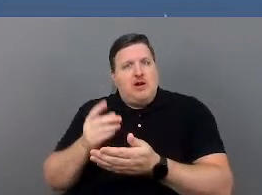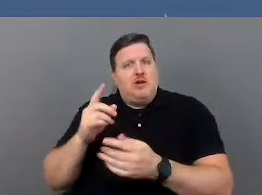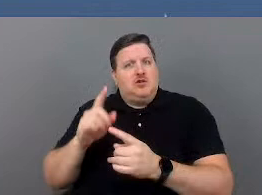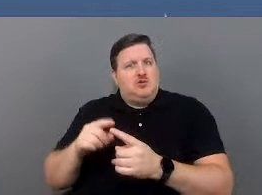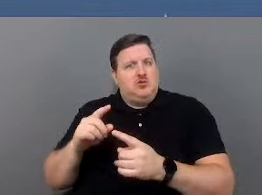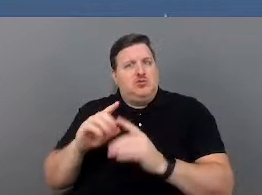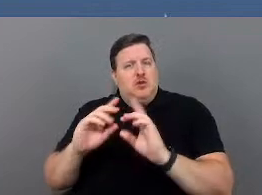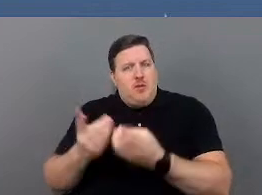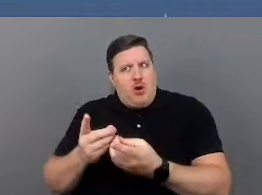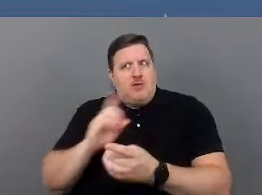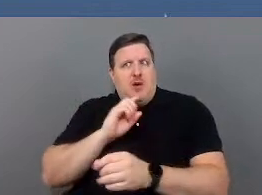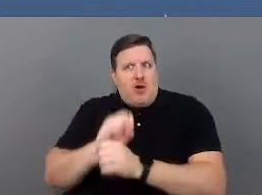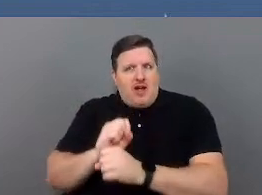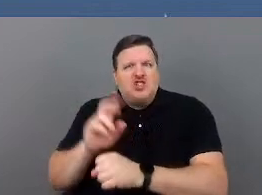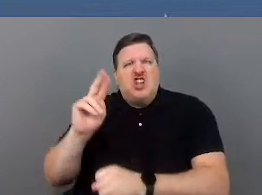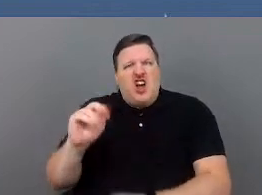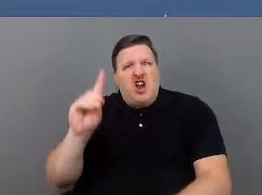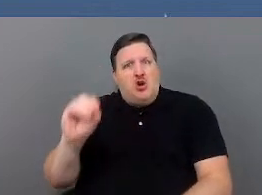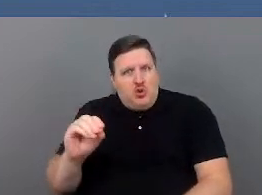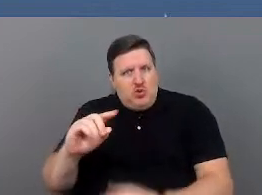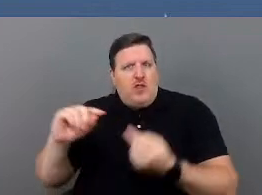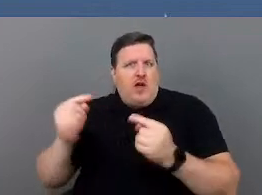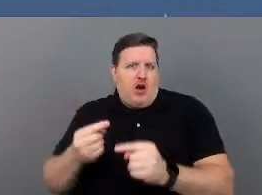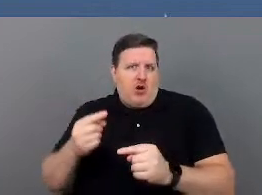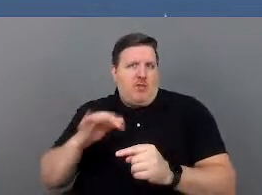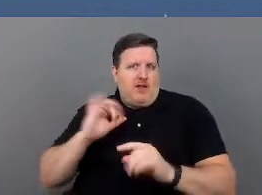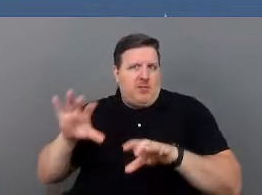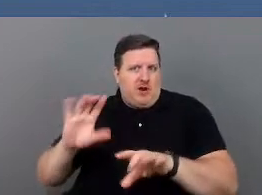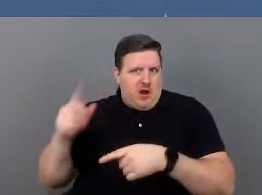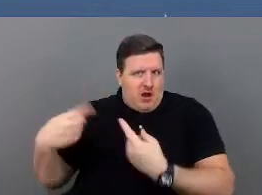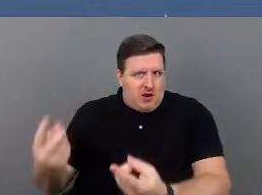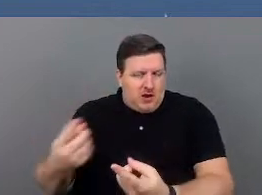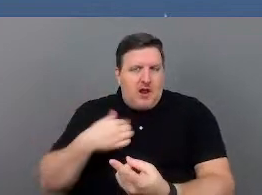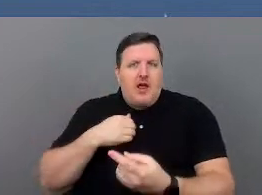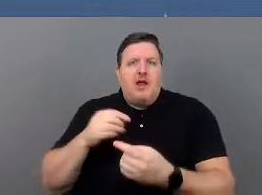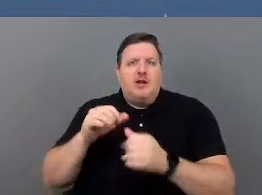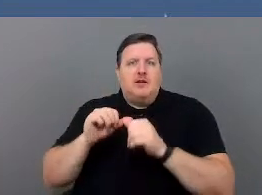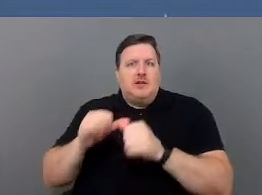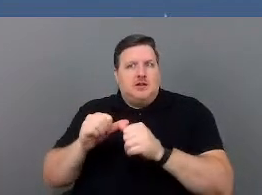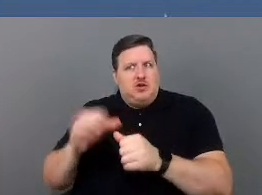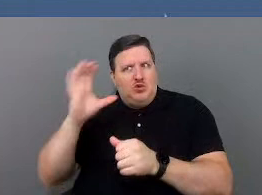THANK YOU. ≫ COUNCIL PRESIDENT THANK YOU BOTH.